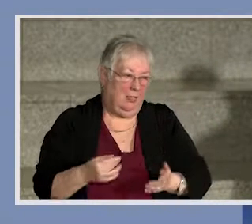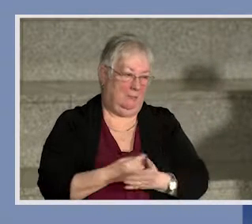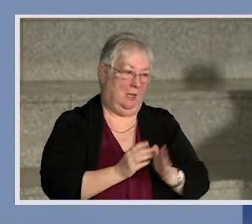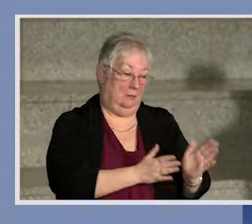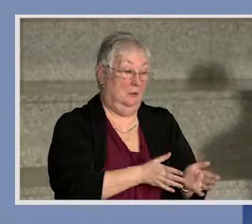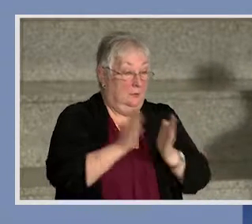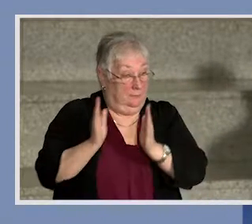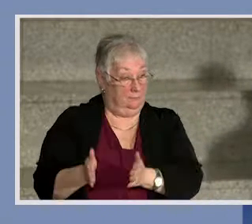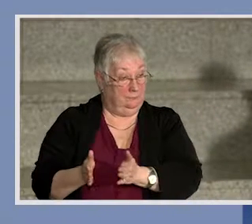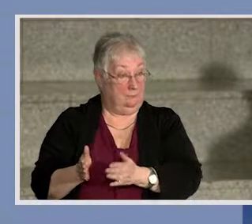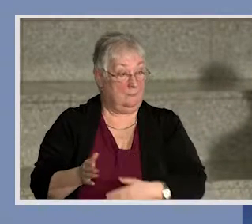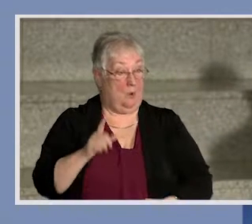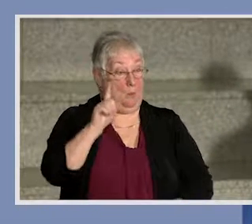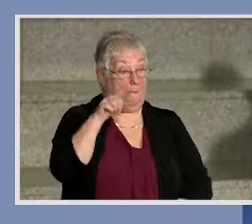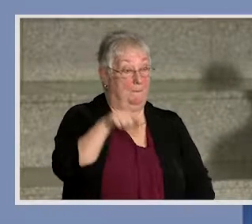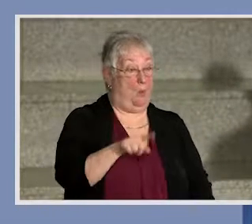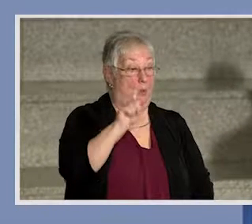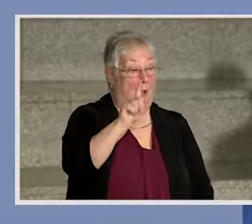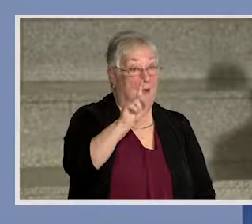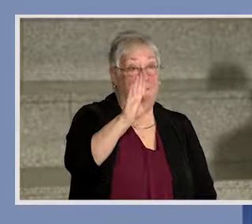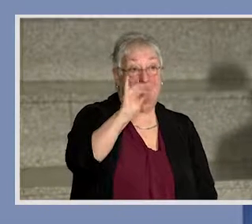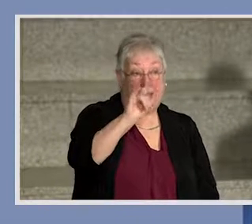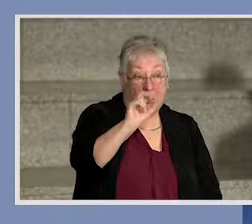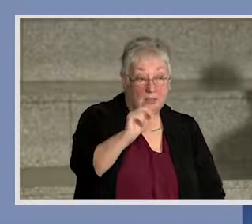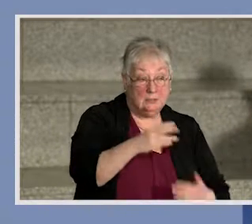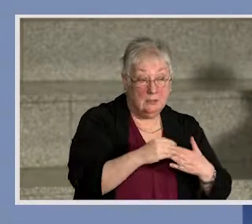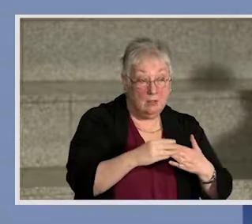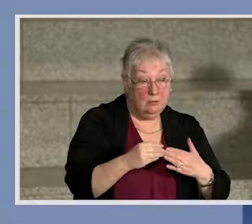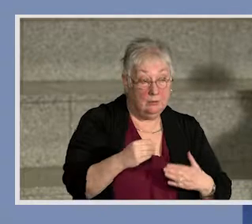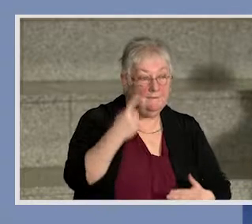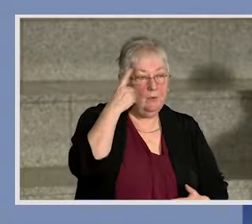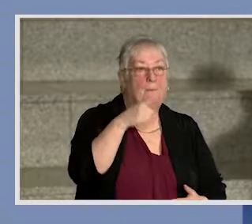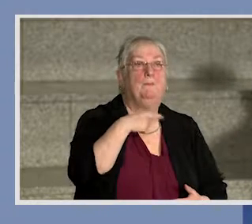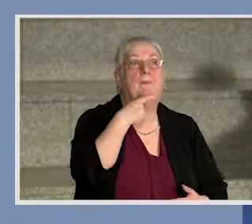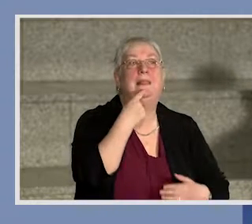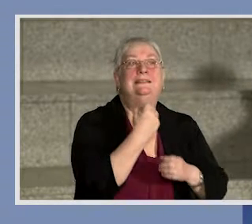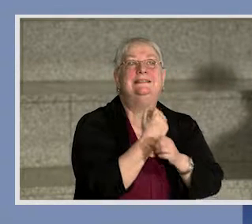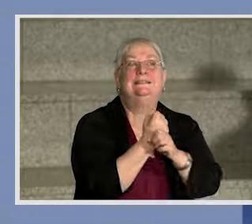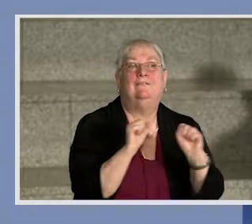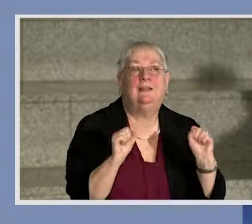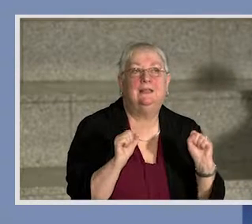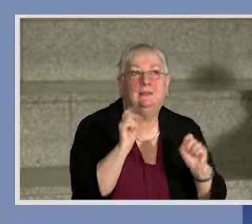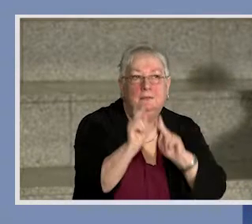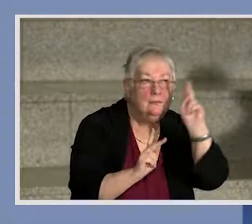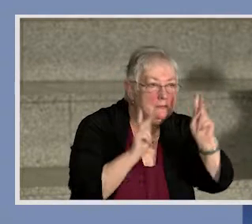AREA ARE FIRE AND EMS AND OUR METROPOLITAN POLICE DEPARTMENT.